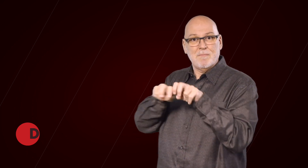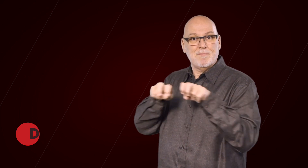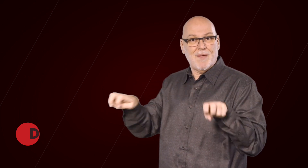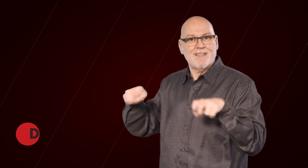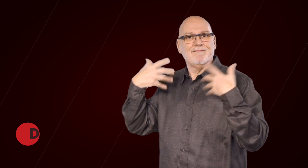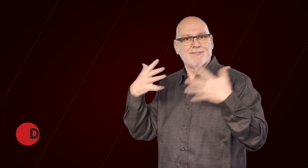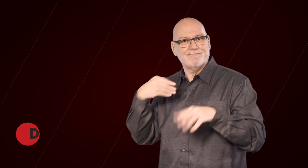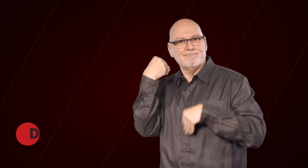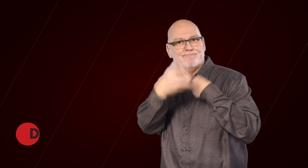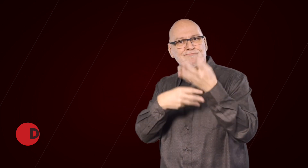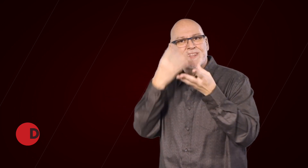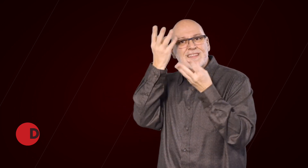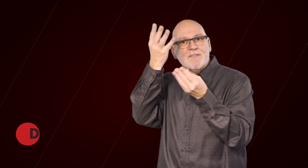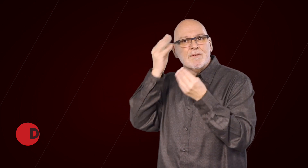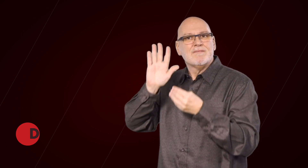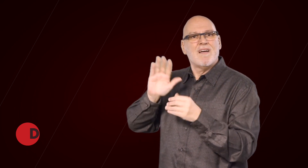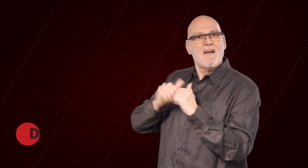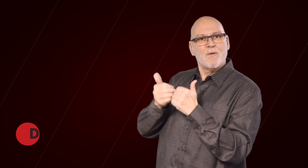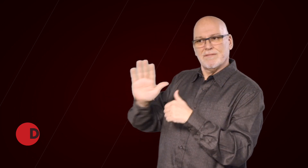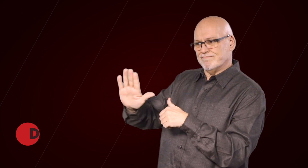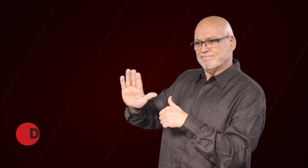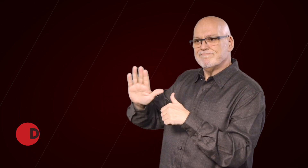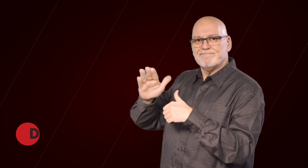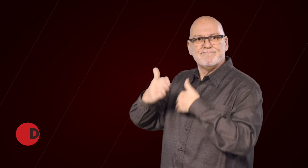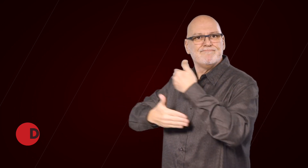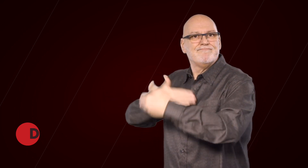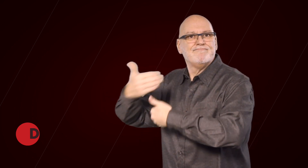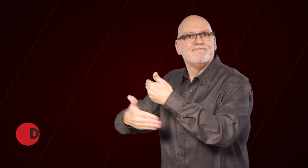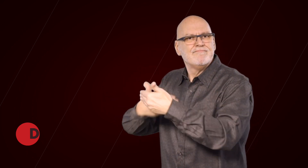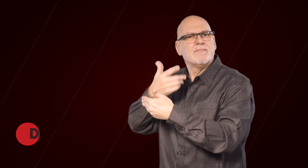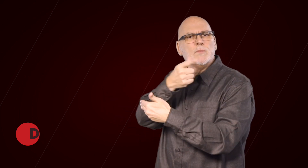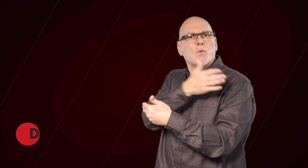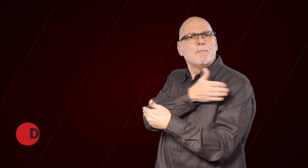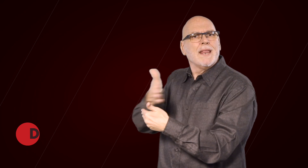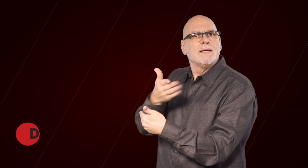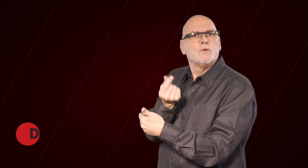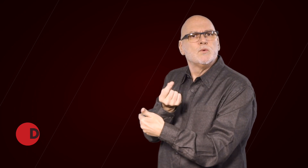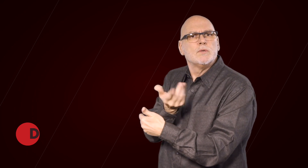has given information on how to move forward?